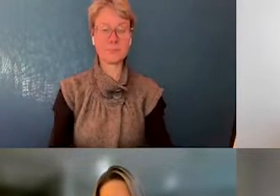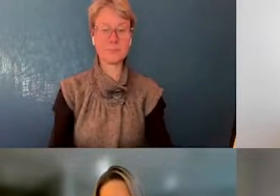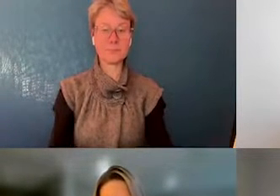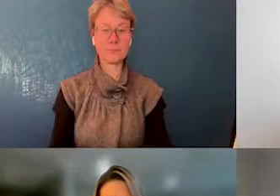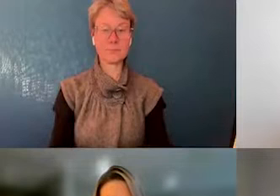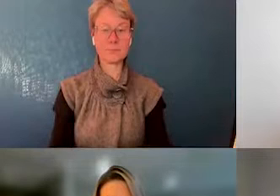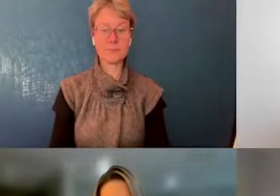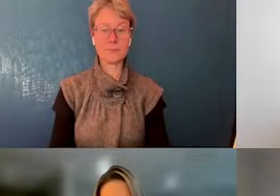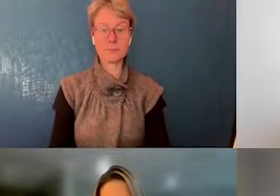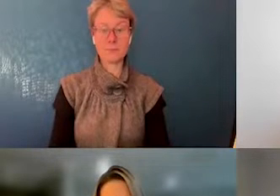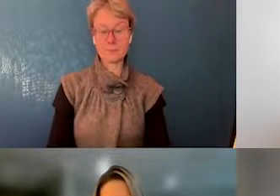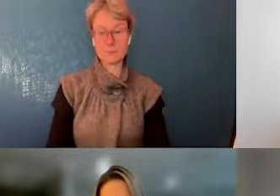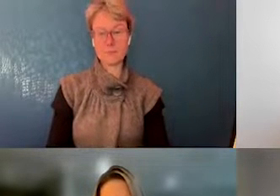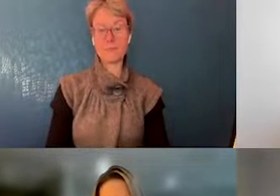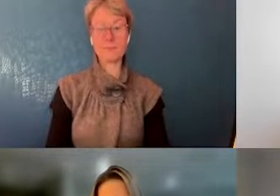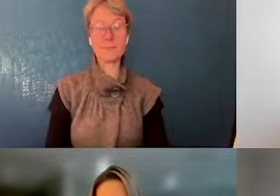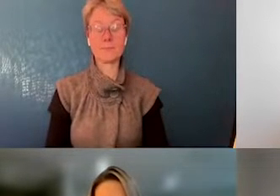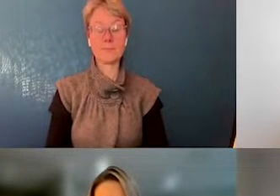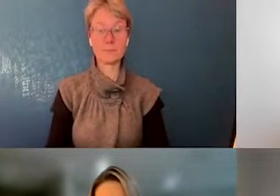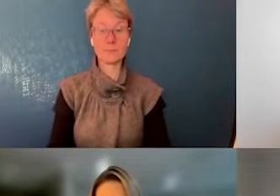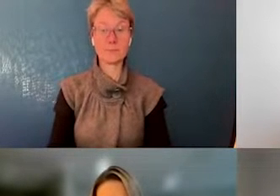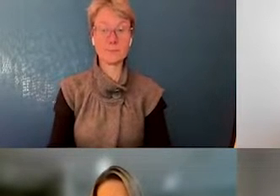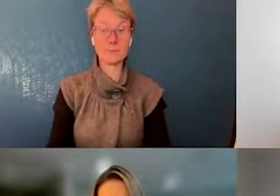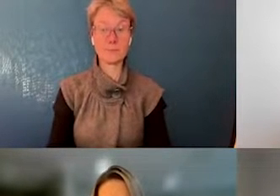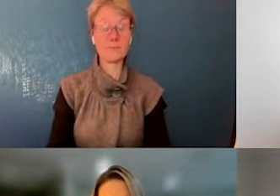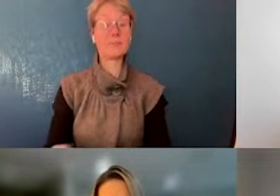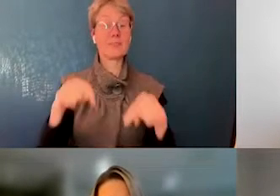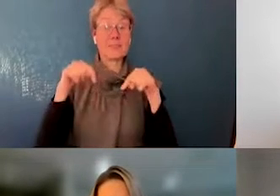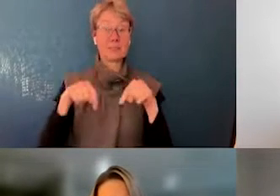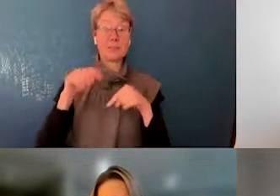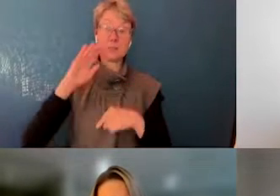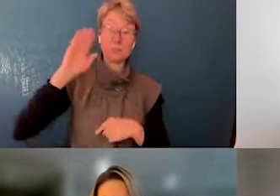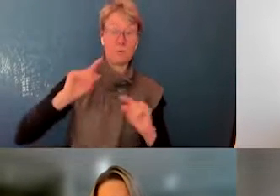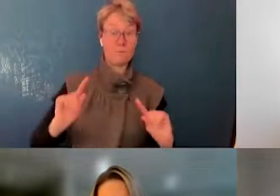quick so this is the first law week re webinar that we're running so this one is called um so